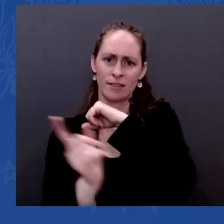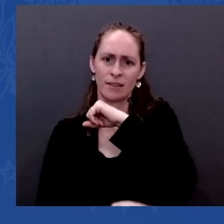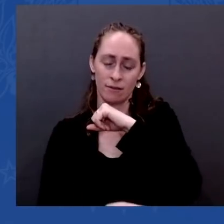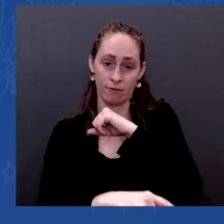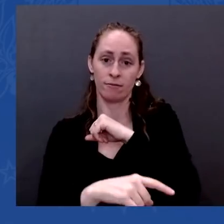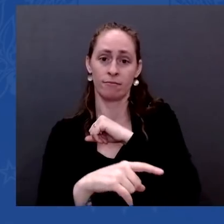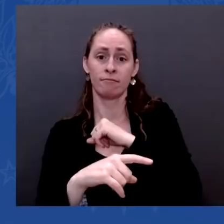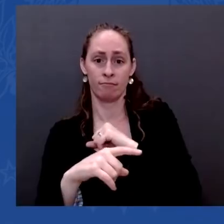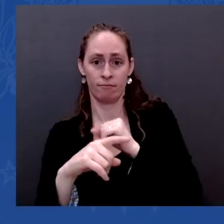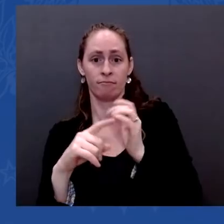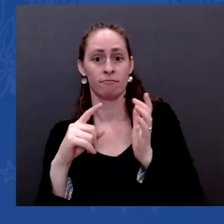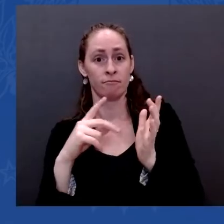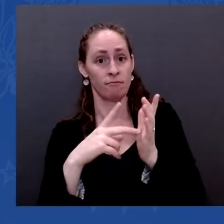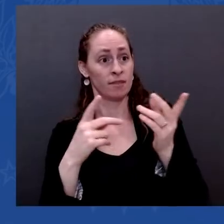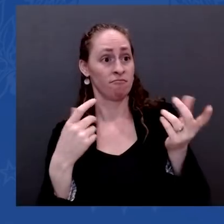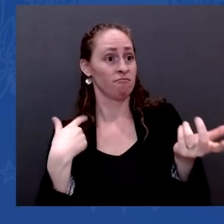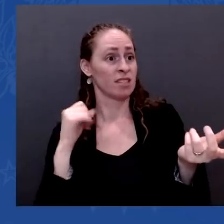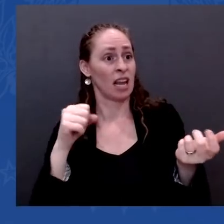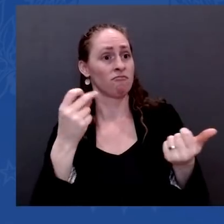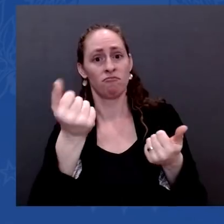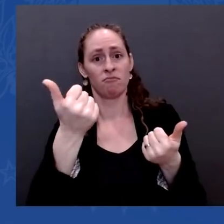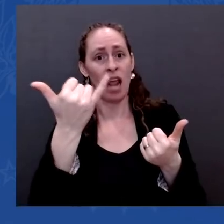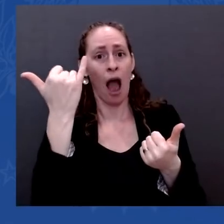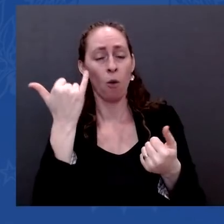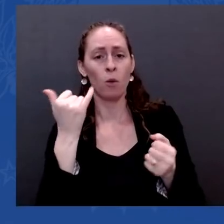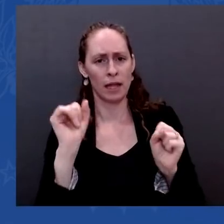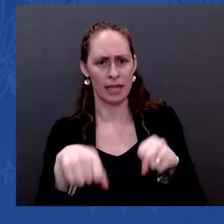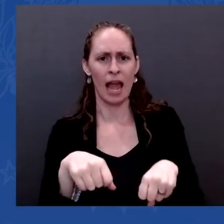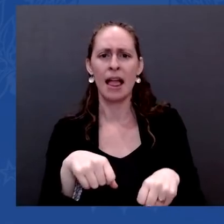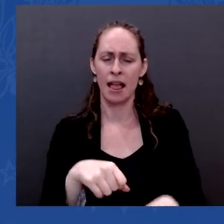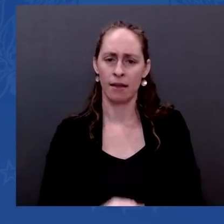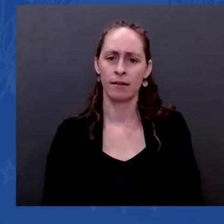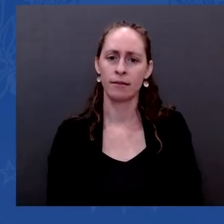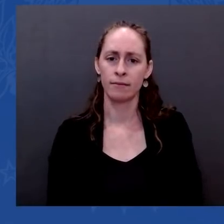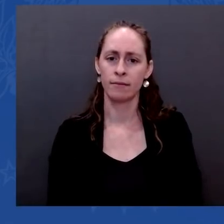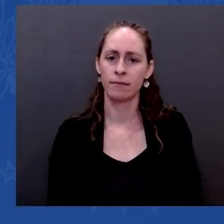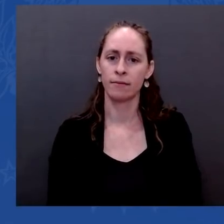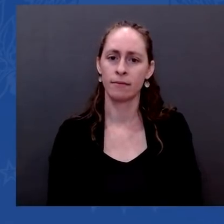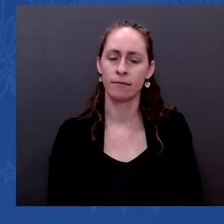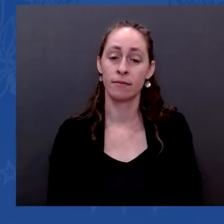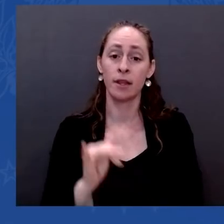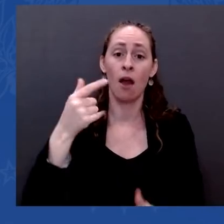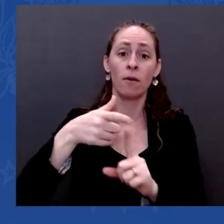With regard to the use of LNG, I can say that the biggest volume of LNG